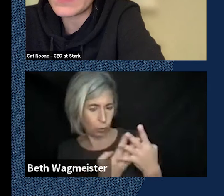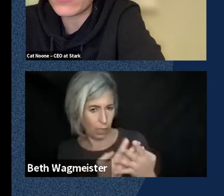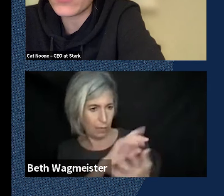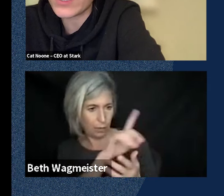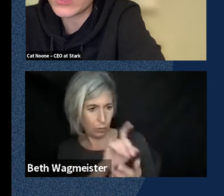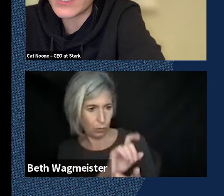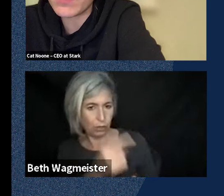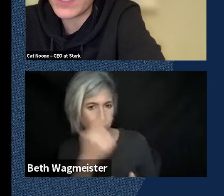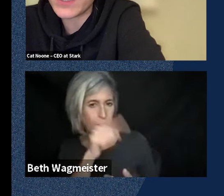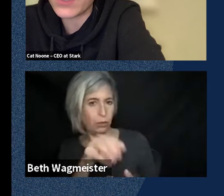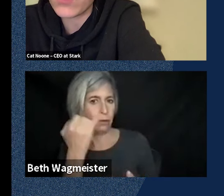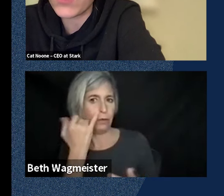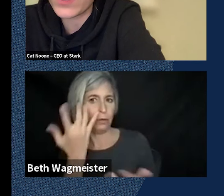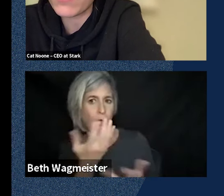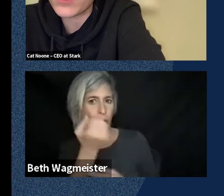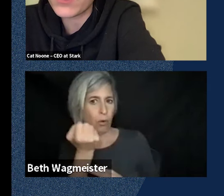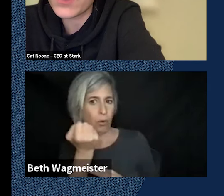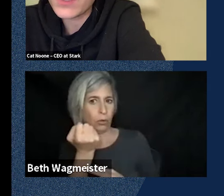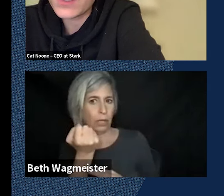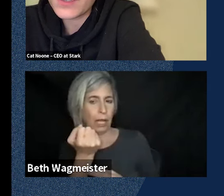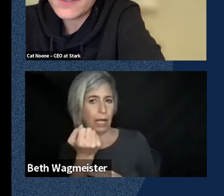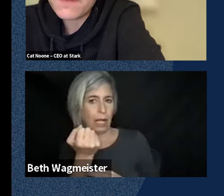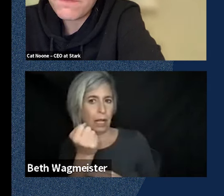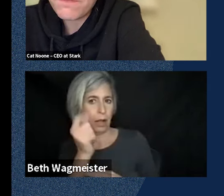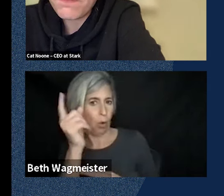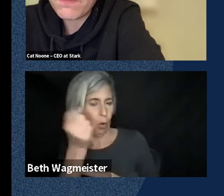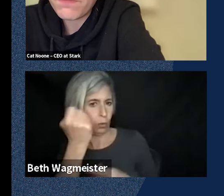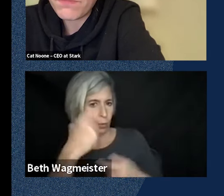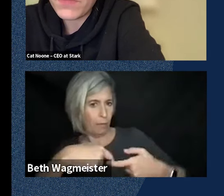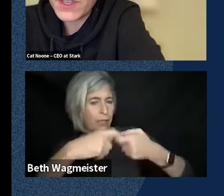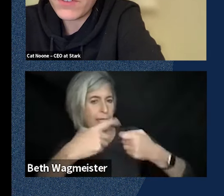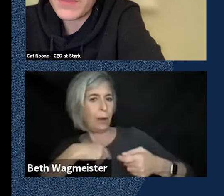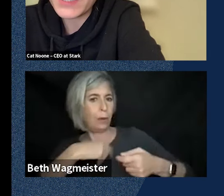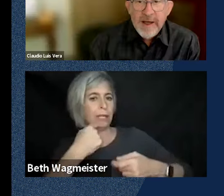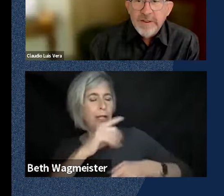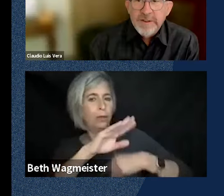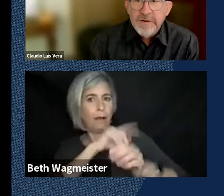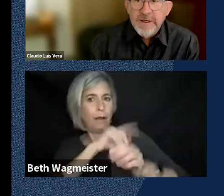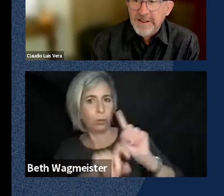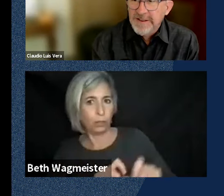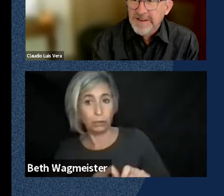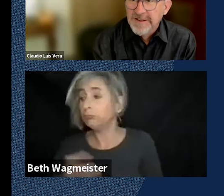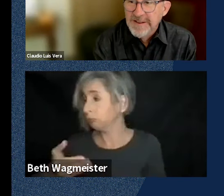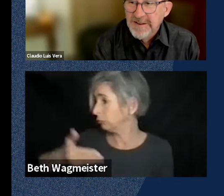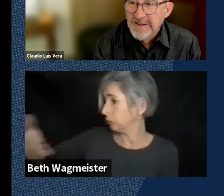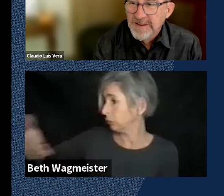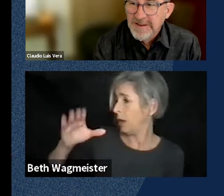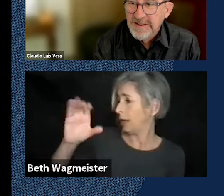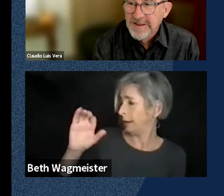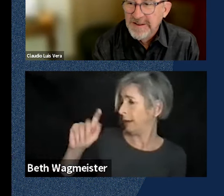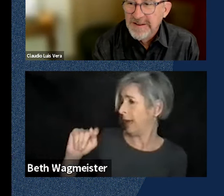And if you want to just hang back, I could run through them for you. Yeah Cat, why don't you go ahead. To make life easier.